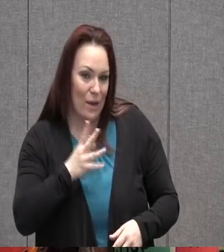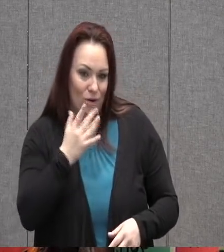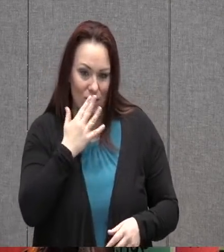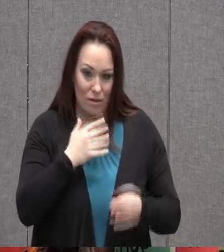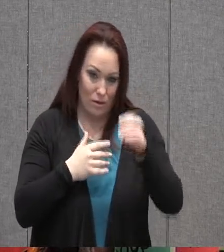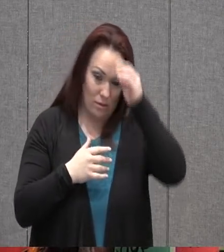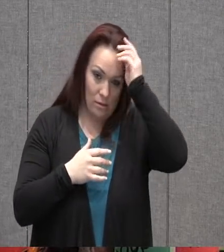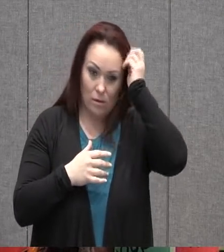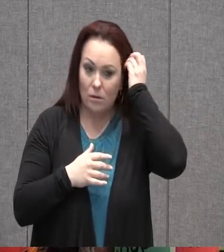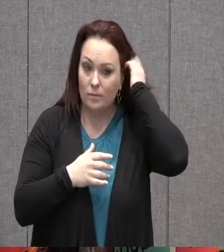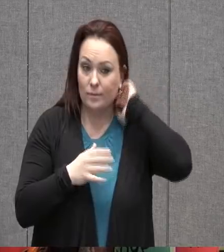This is called copper.